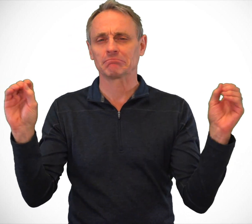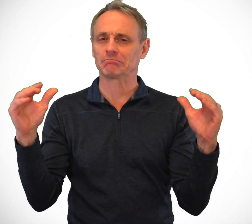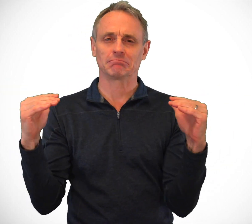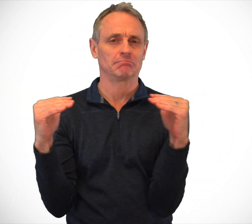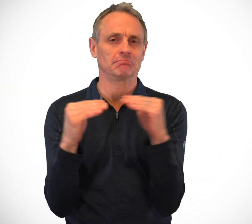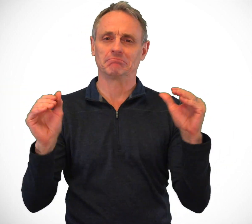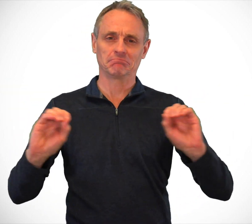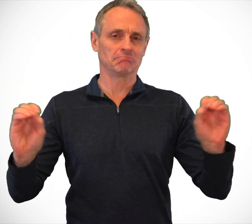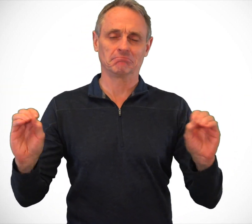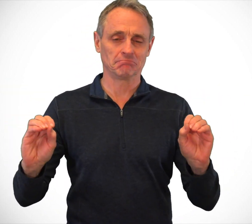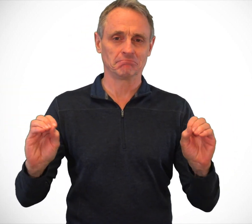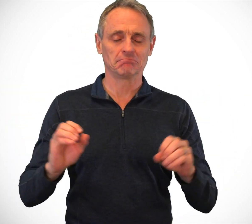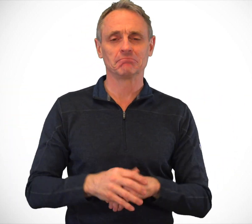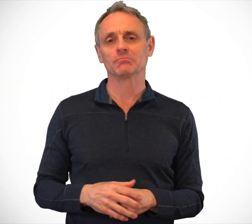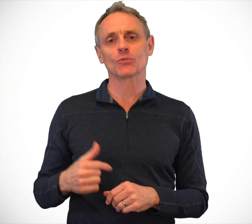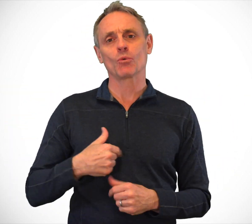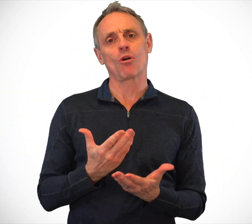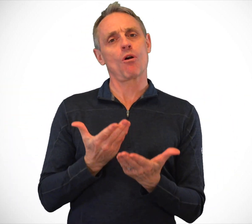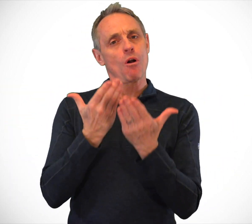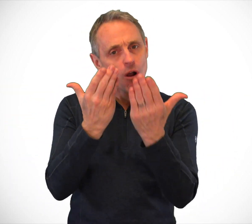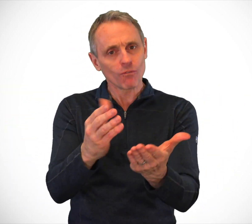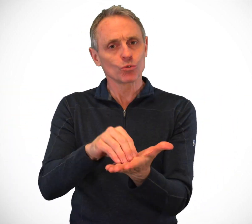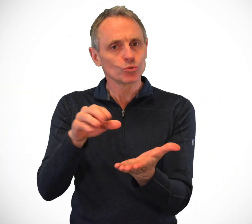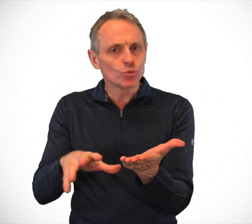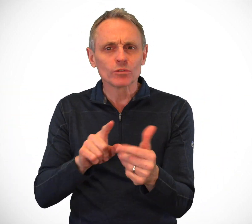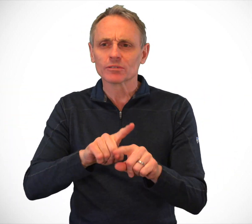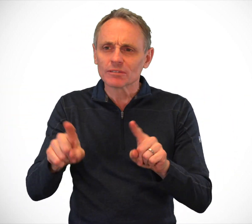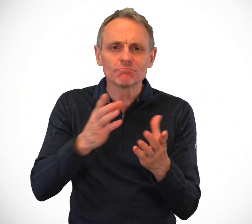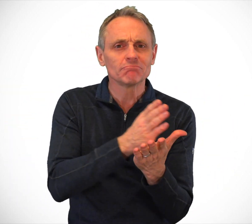We offer students three (3) areas of concentration.